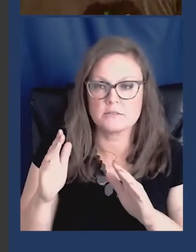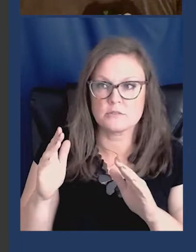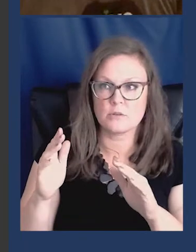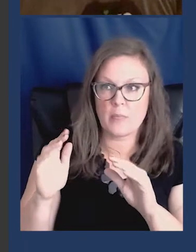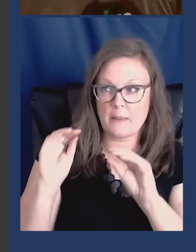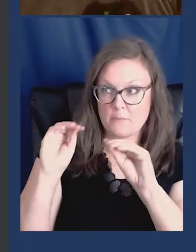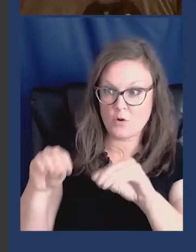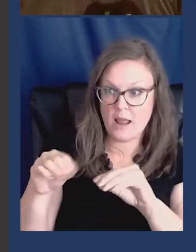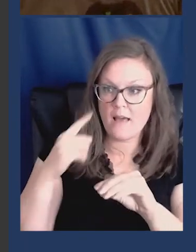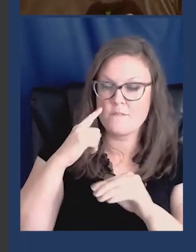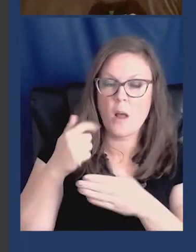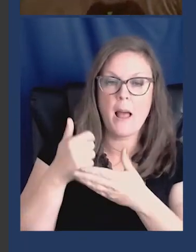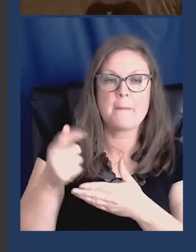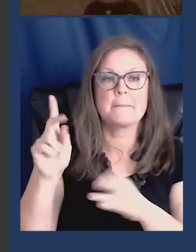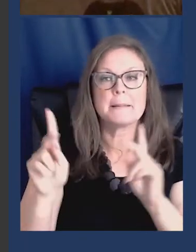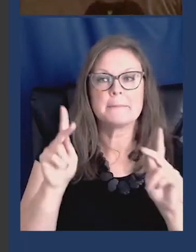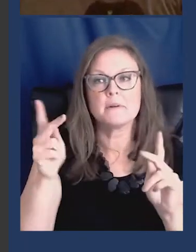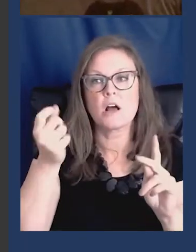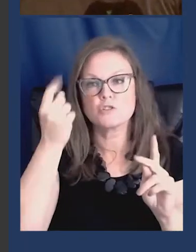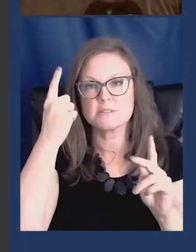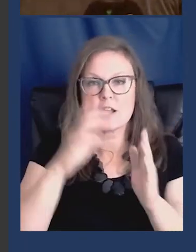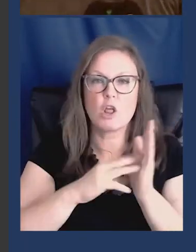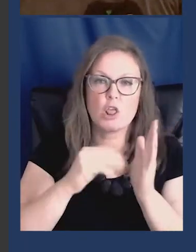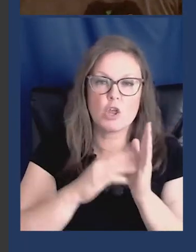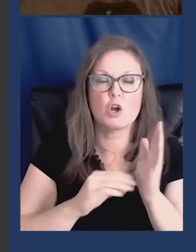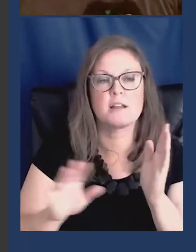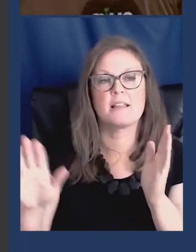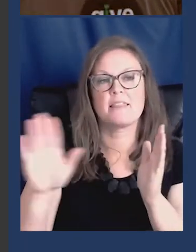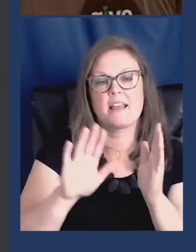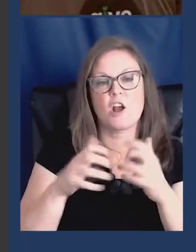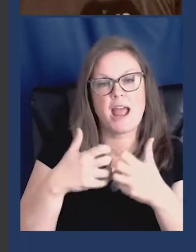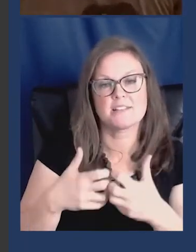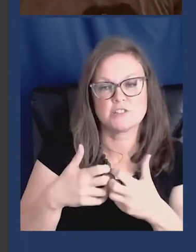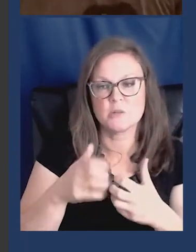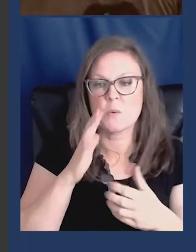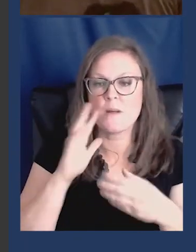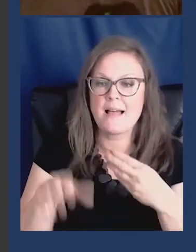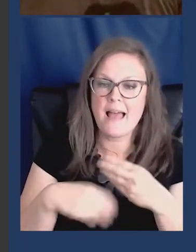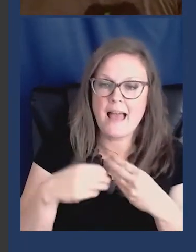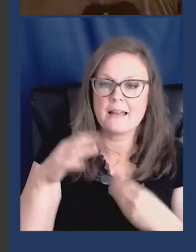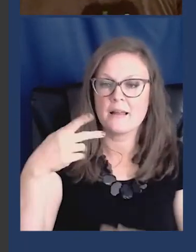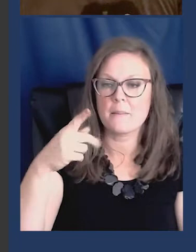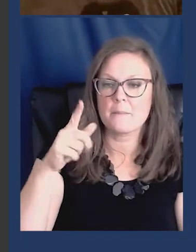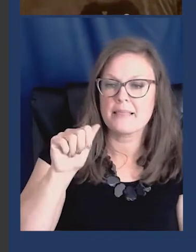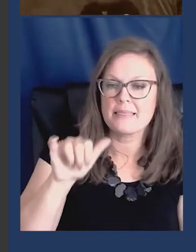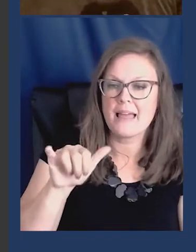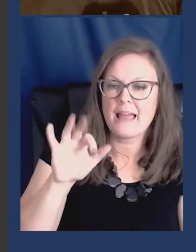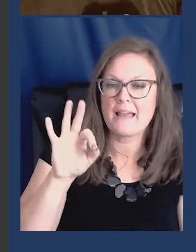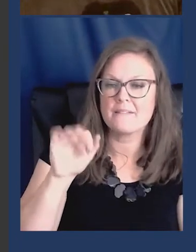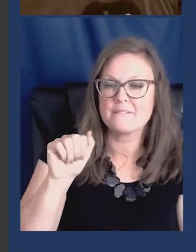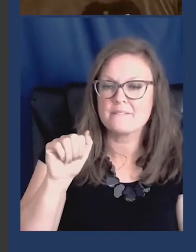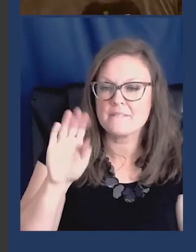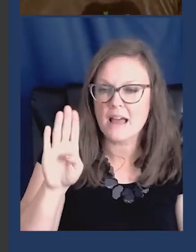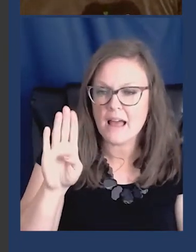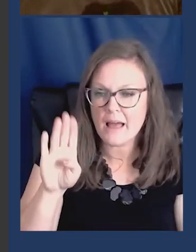And we're just going to add a little bit of PlayFab functionality to it. We're going to add a log in, a little bit of a leaderboard, and then add